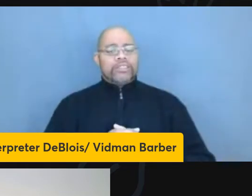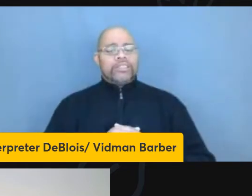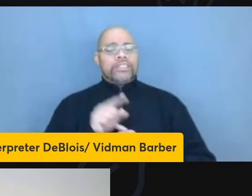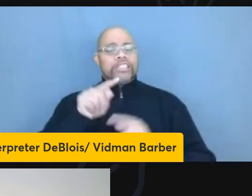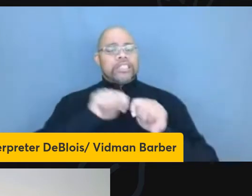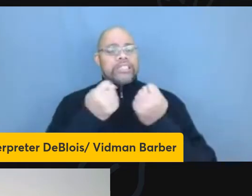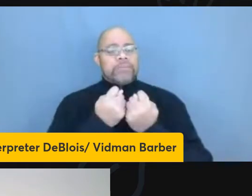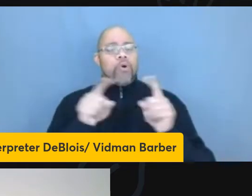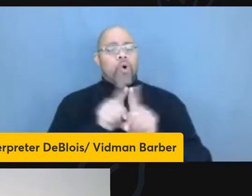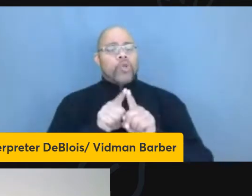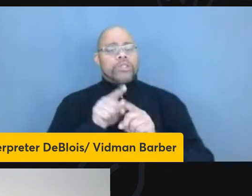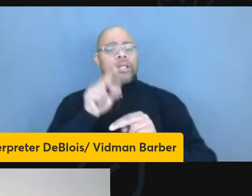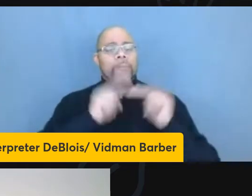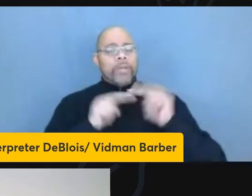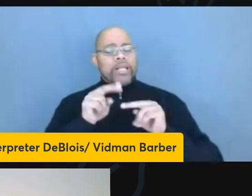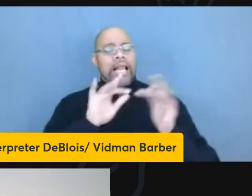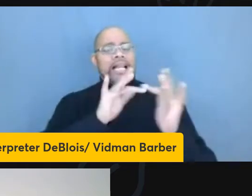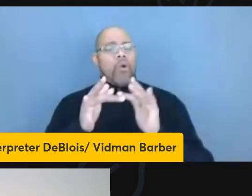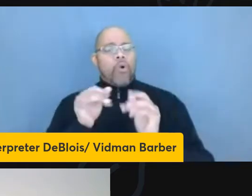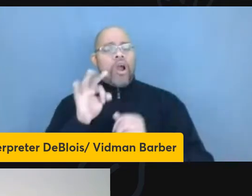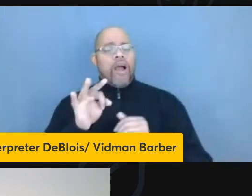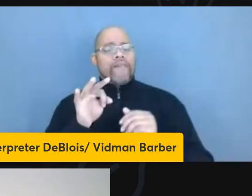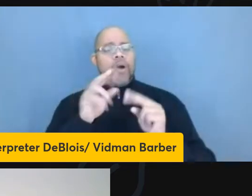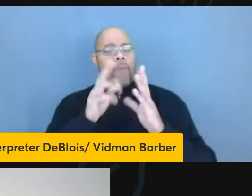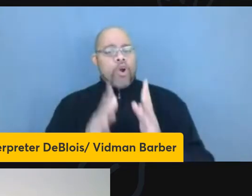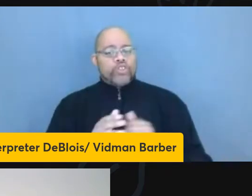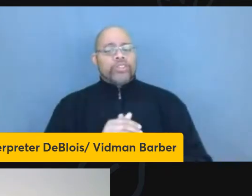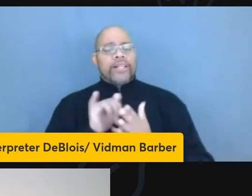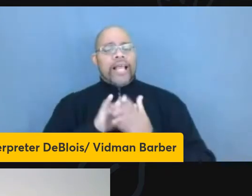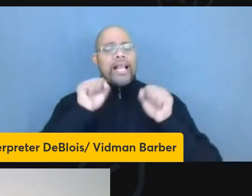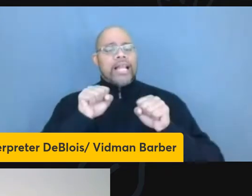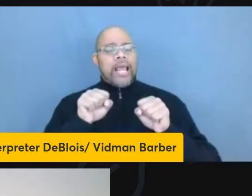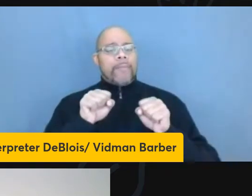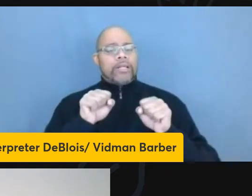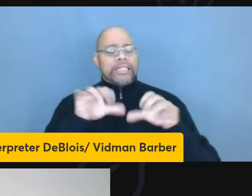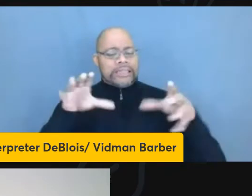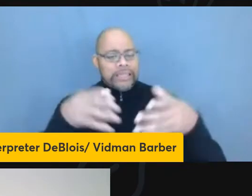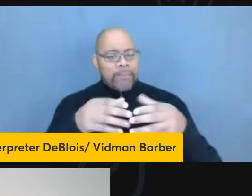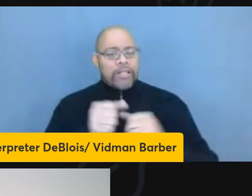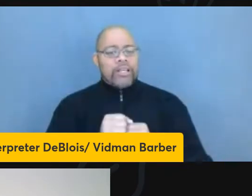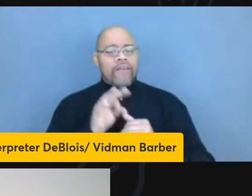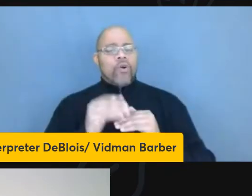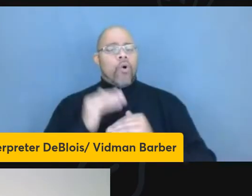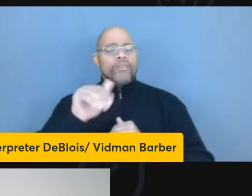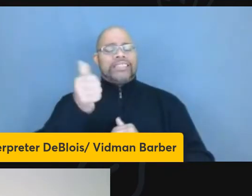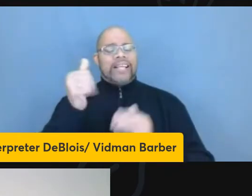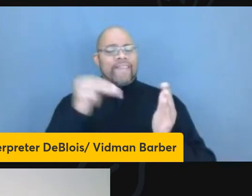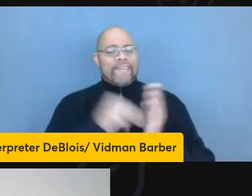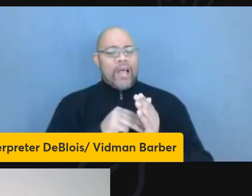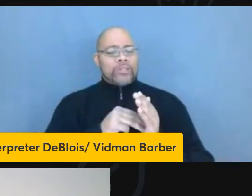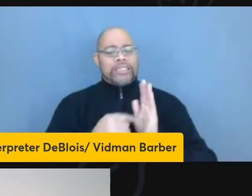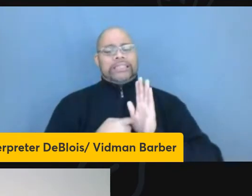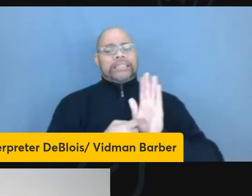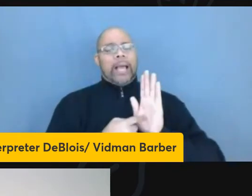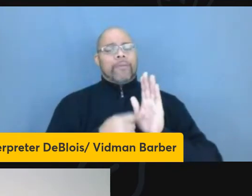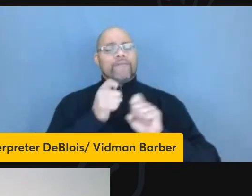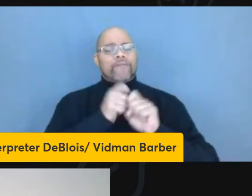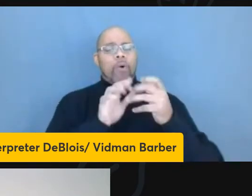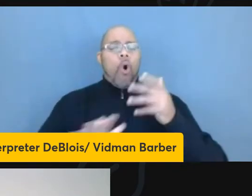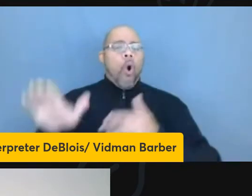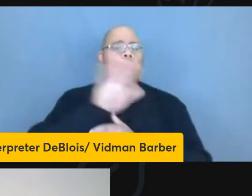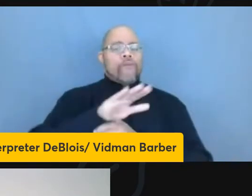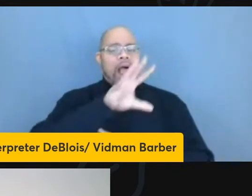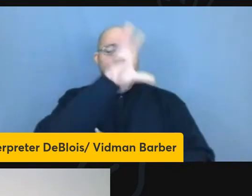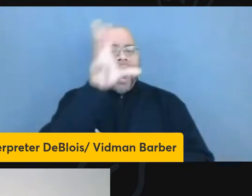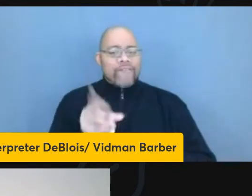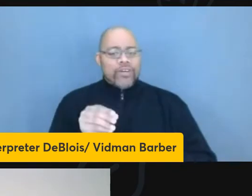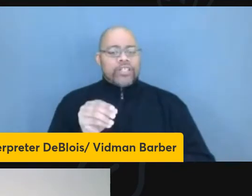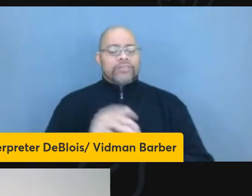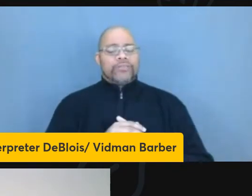built a smart network of partners that enabled the assembly of over 10,000 samples from across Africa to probe the new protein